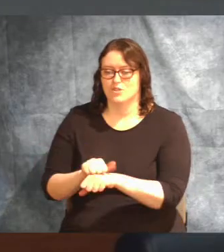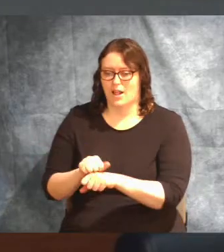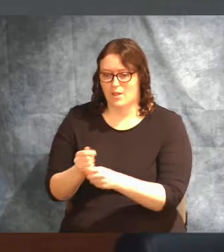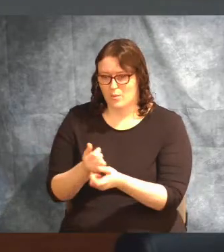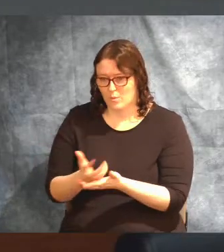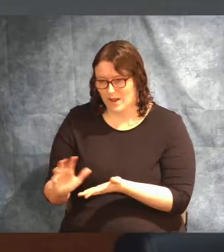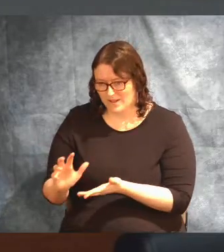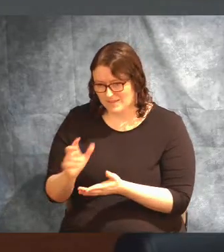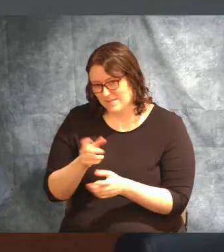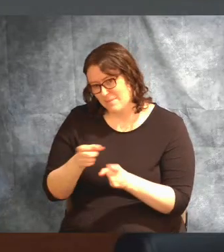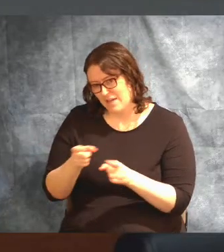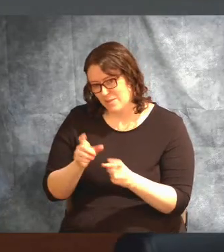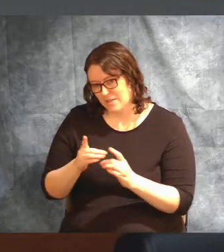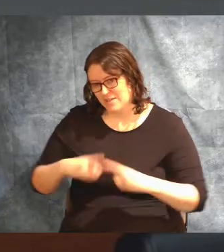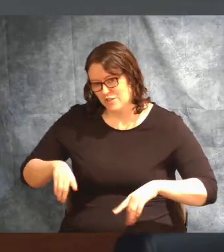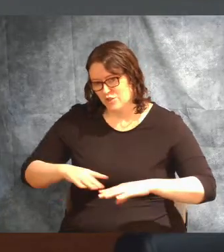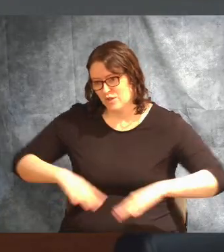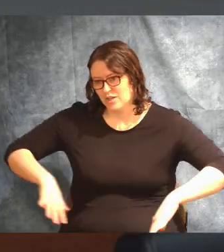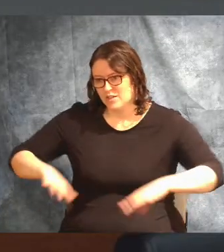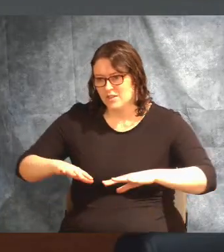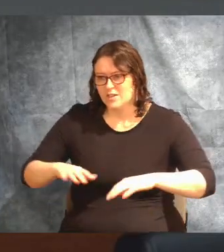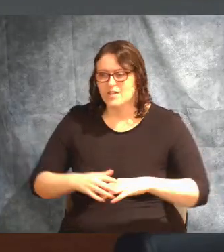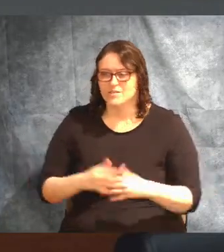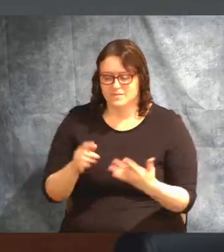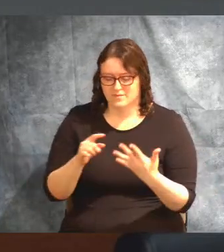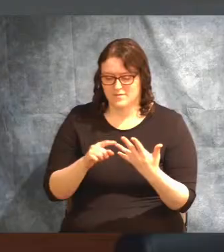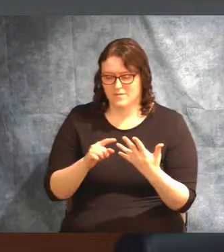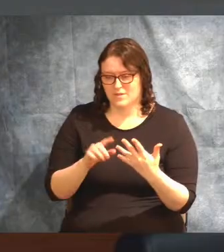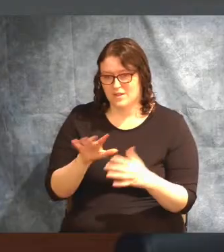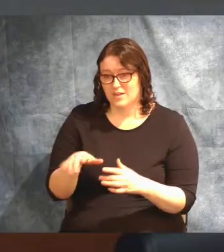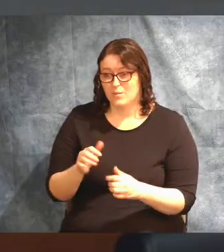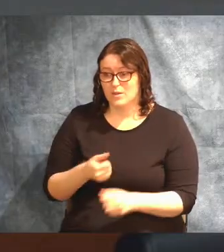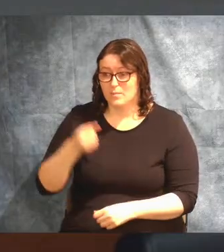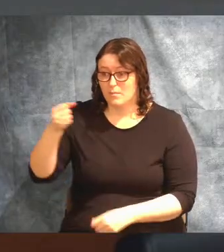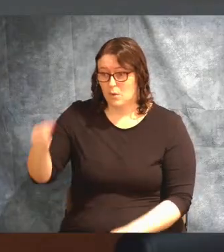district. item number four is an appointment Commissioner. I don't know if you want to hit